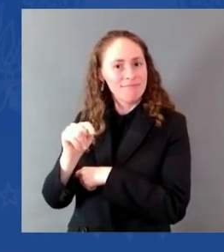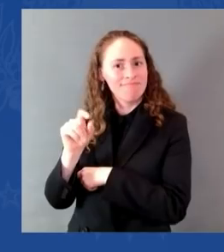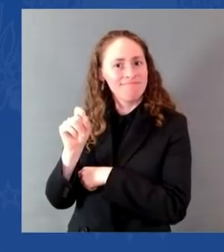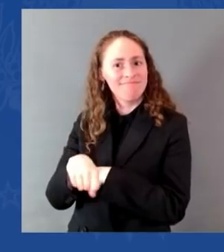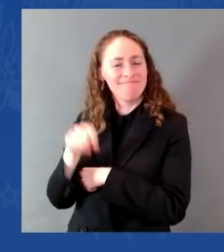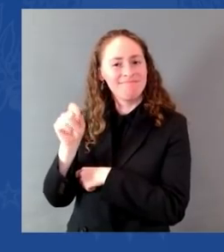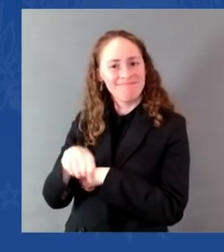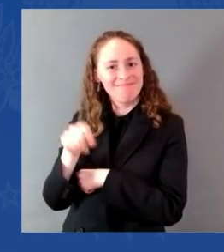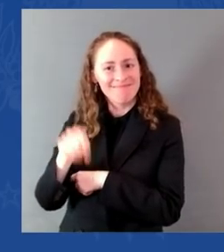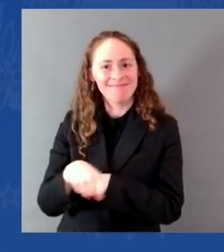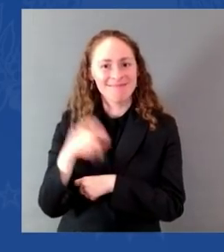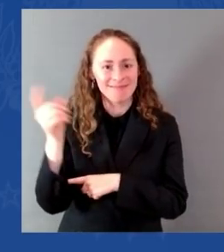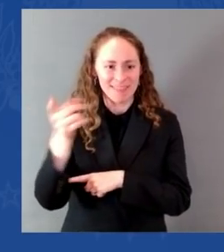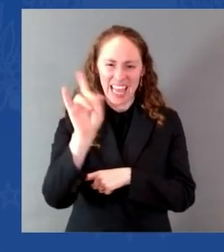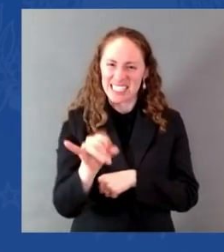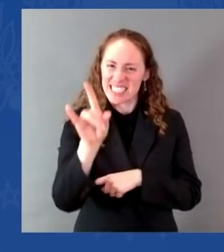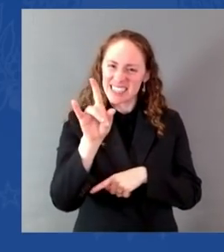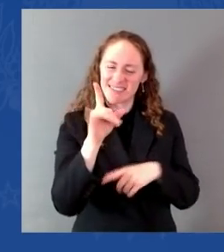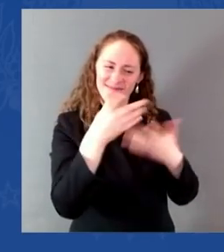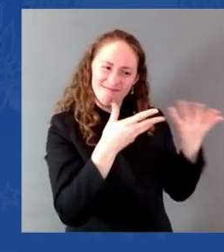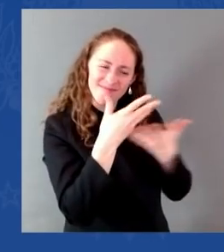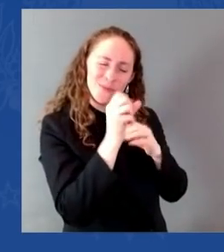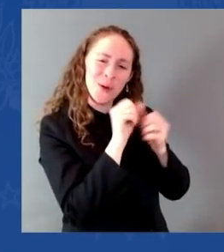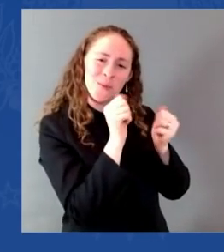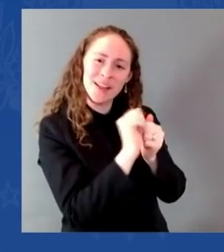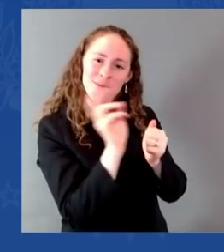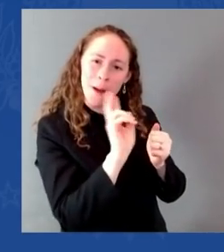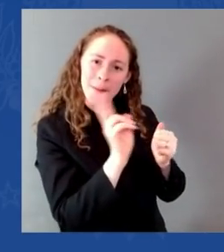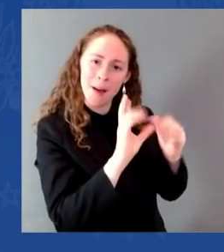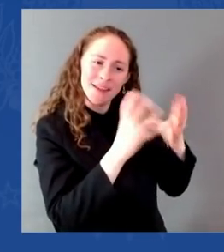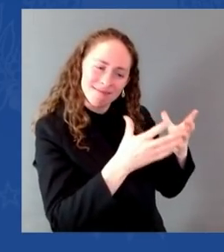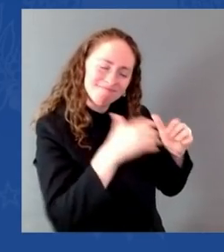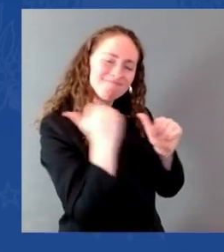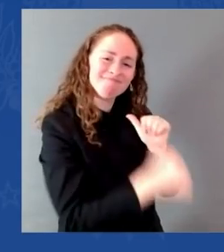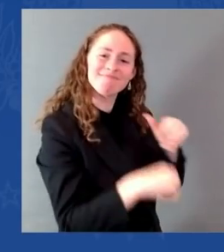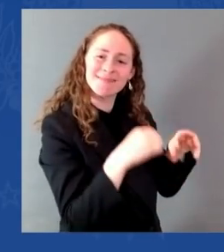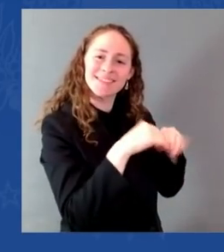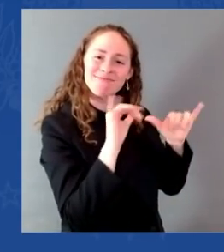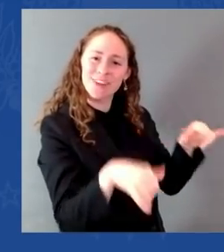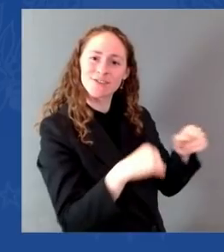And this is going to be a big deal, especially here in Kansas City. Our infrastructure is crumbling,